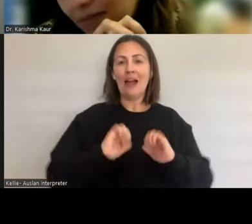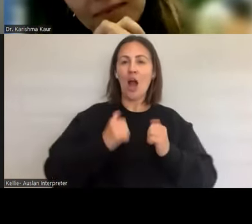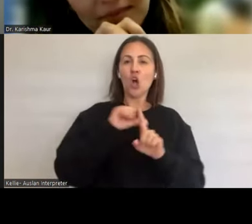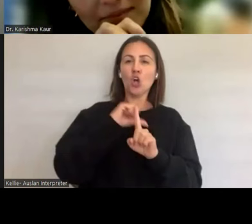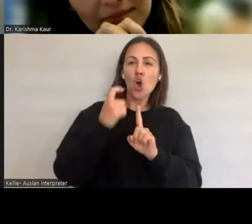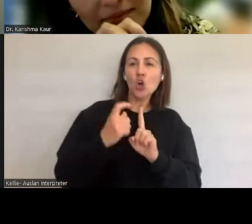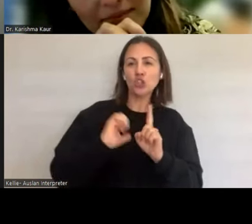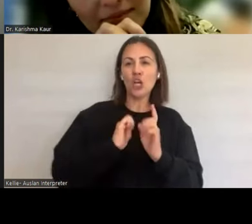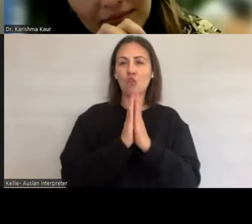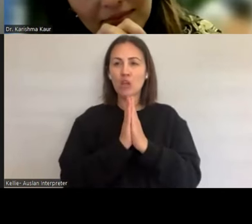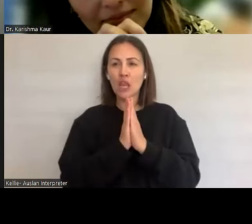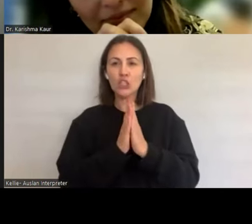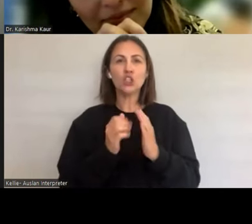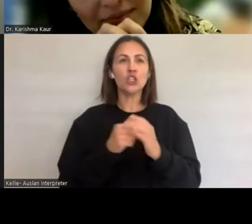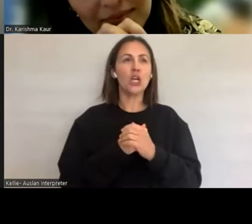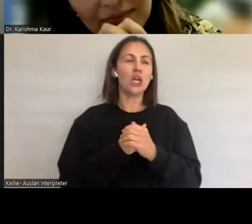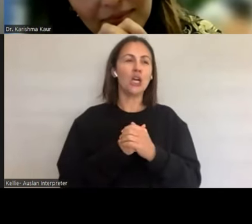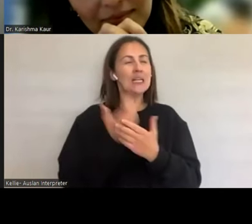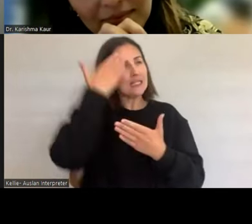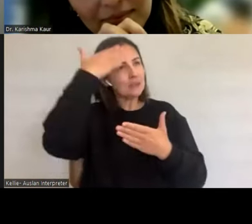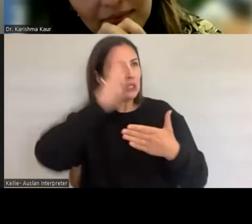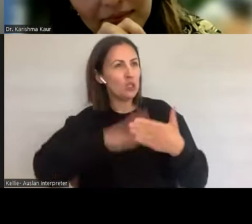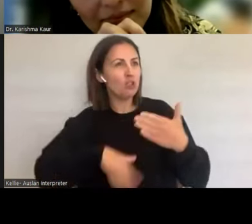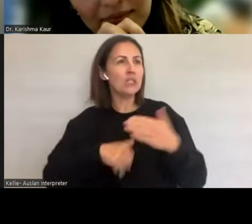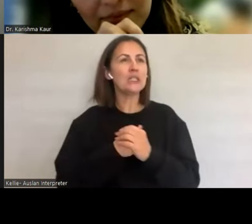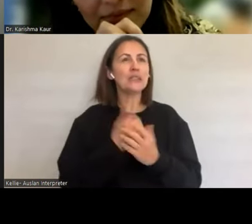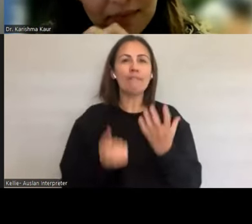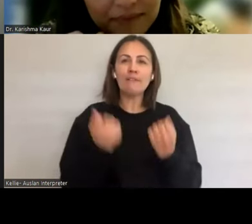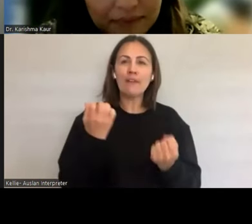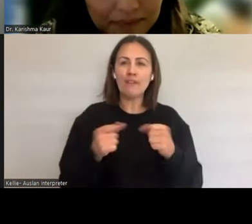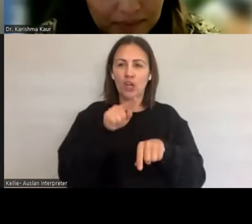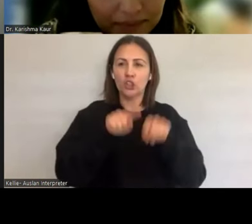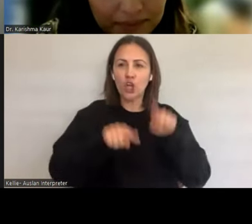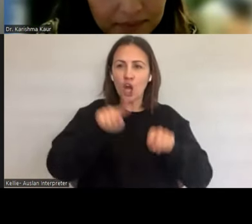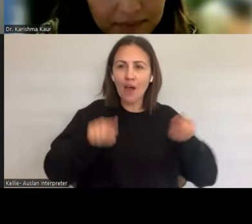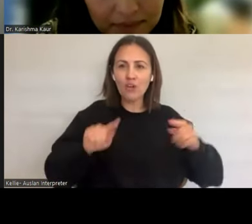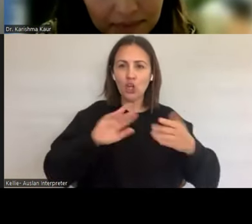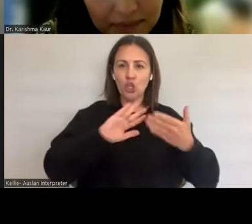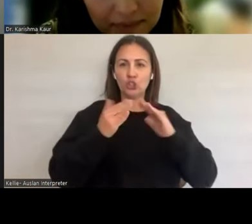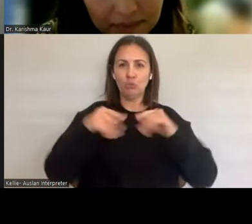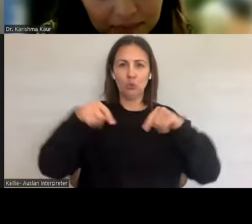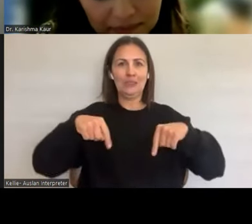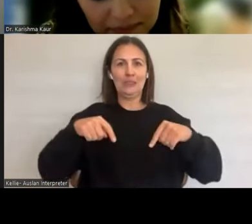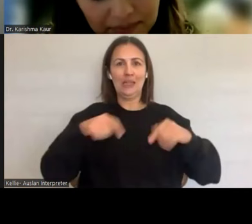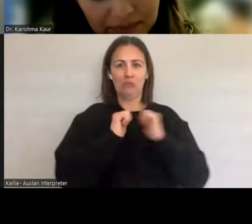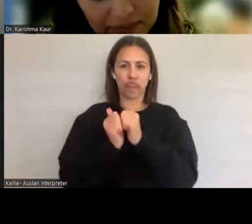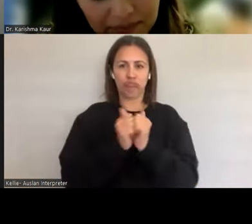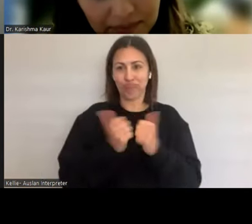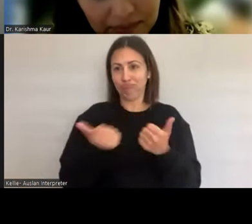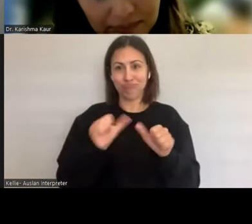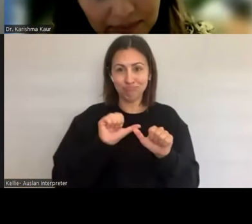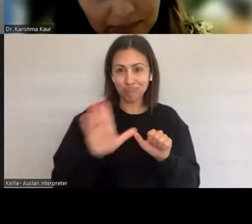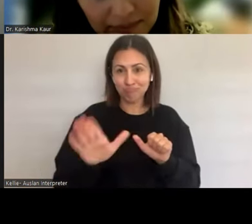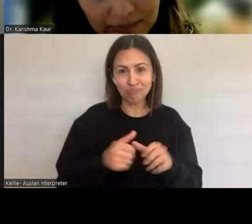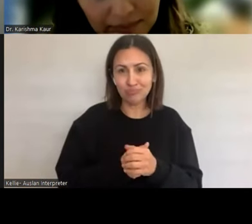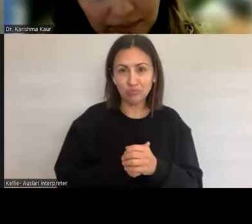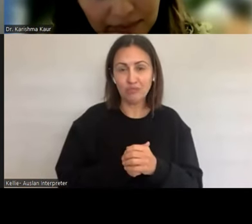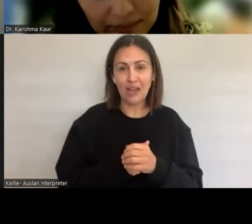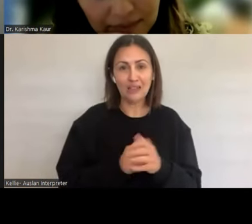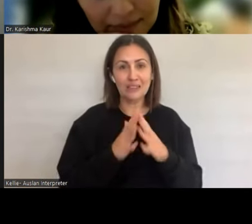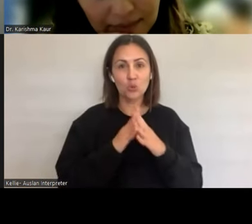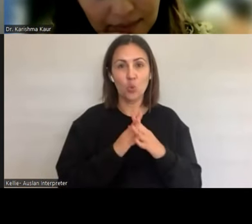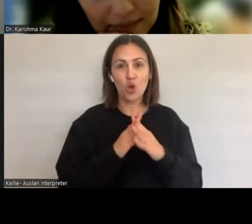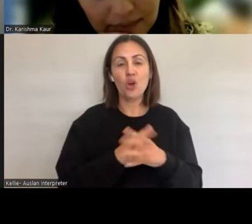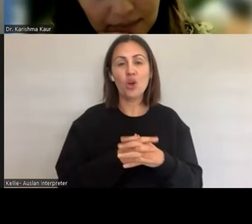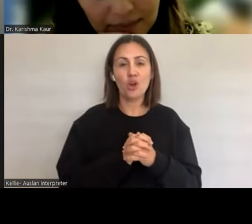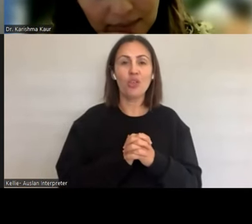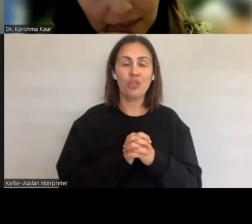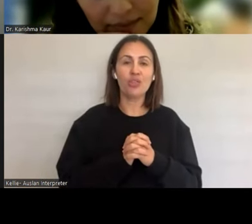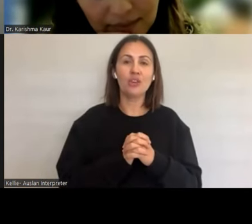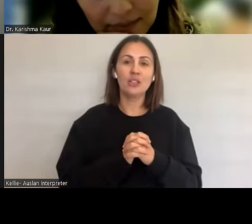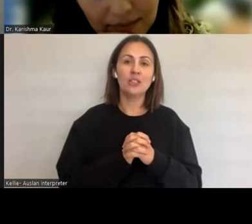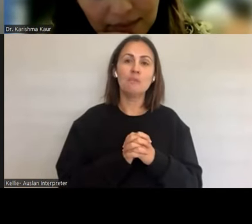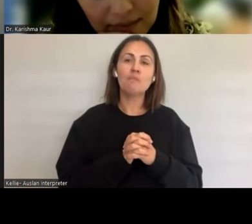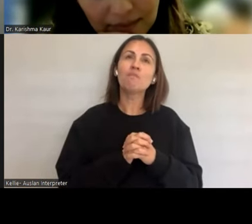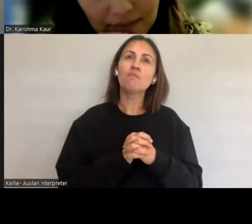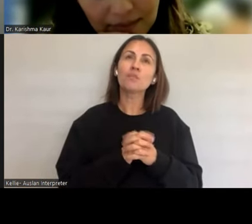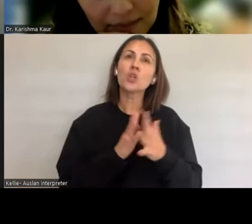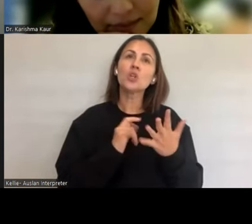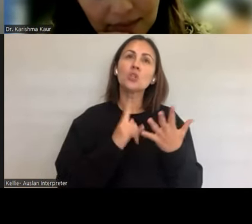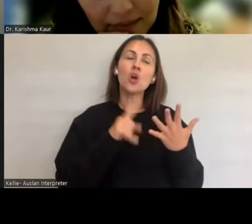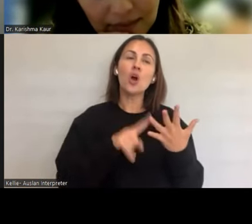the lived experience of our communities is really quite extensive. So being able to acknowledge